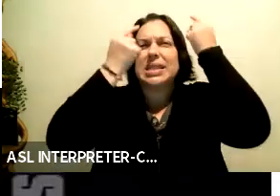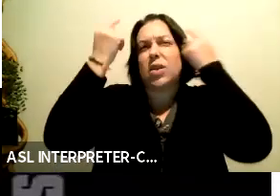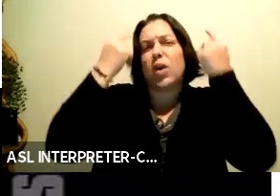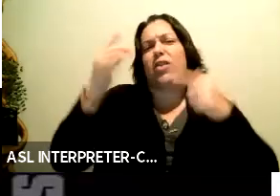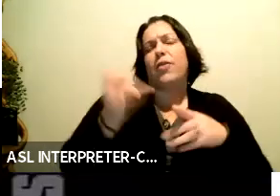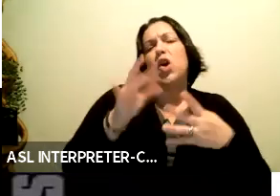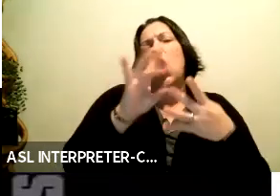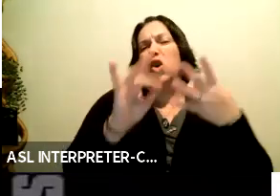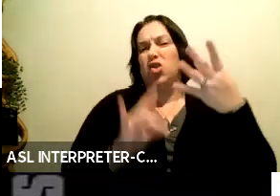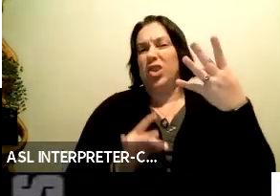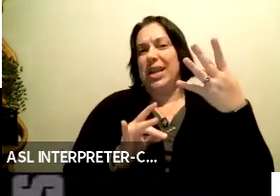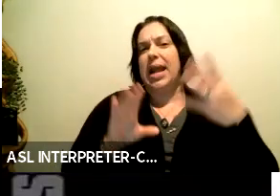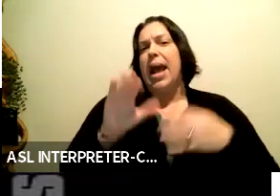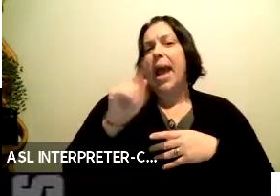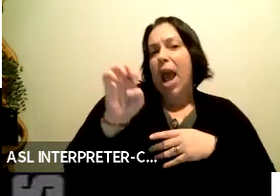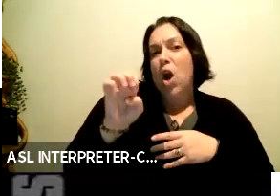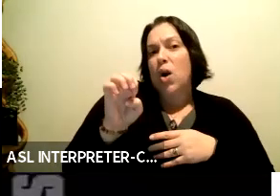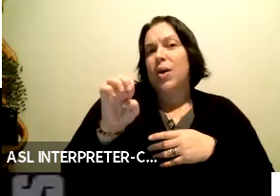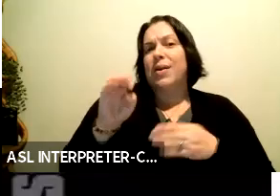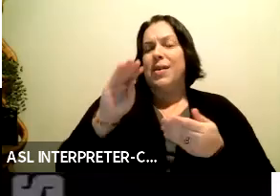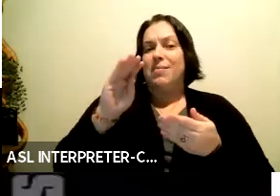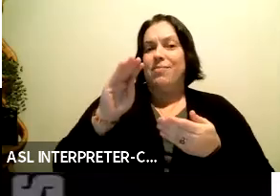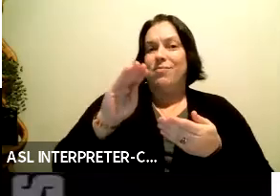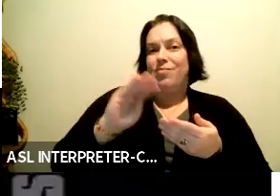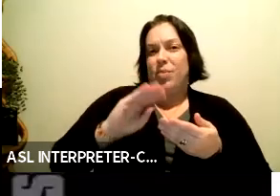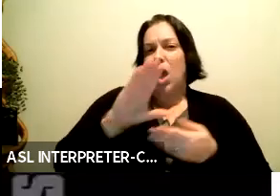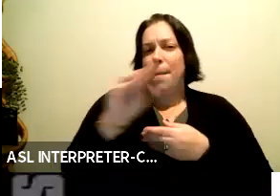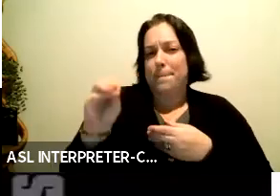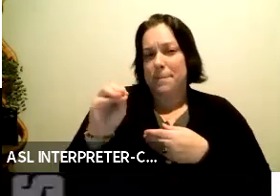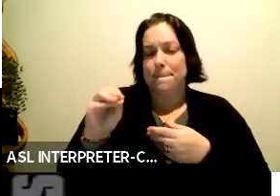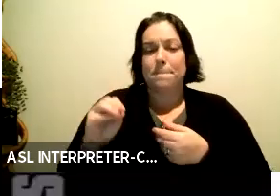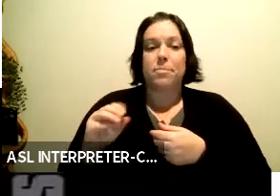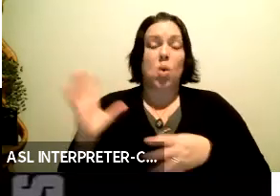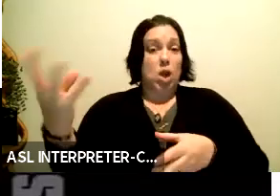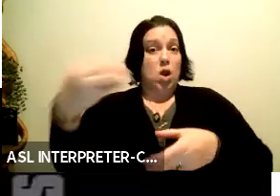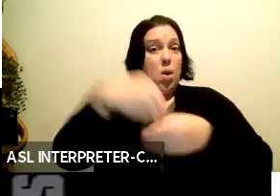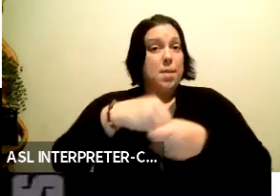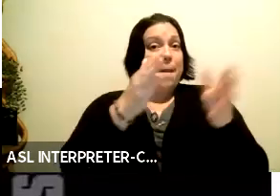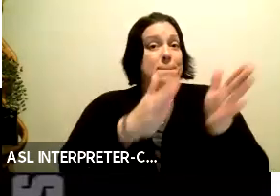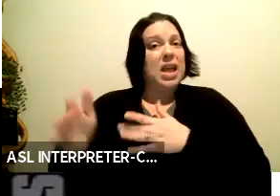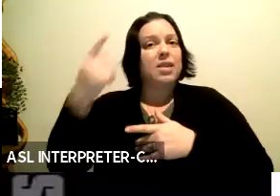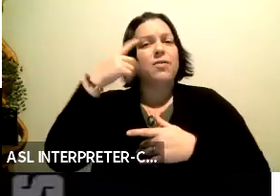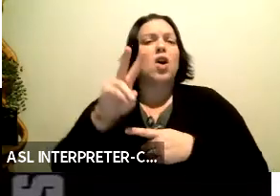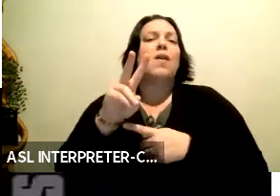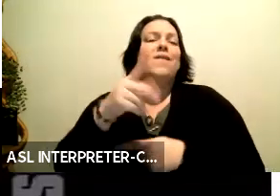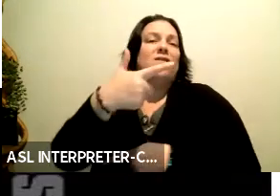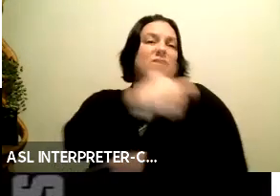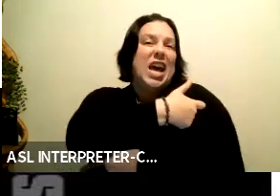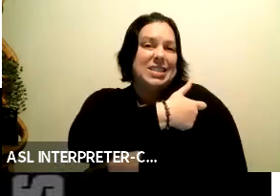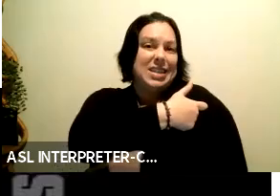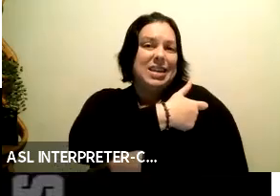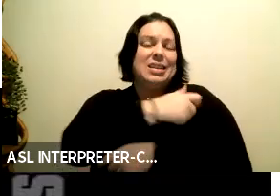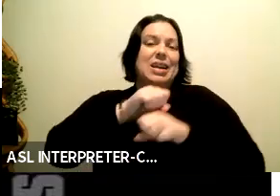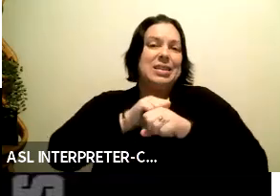facilities. We have added them into plans for the vaccine distribution and planning process,